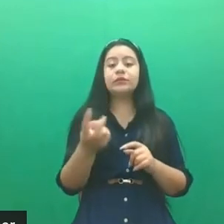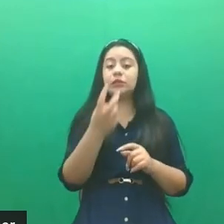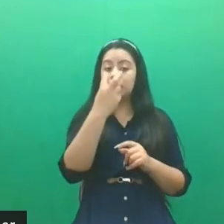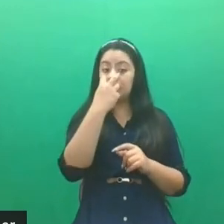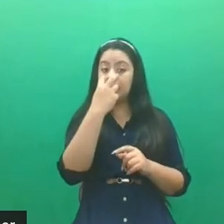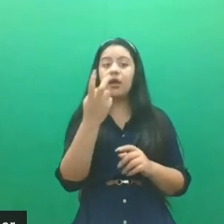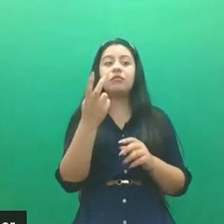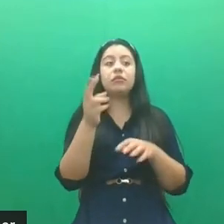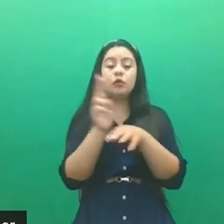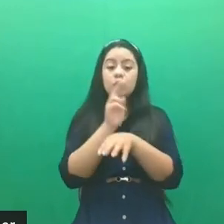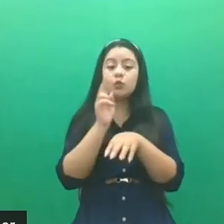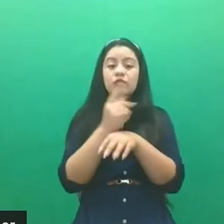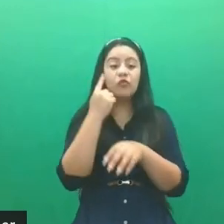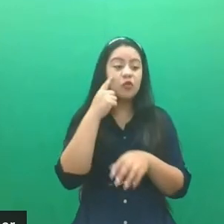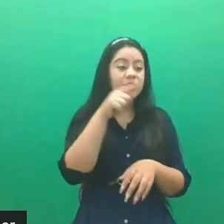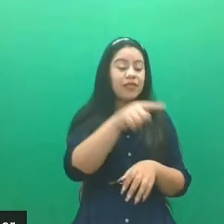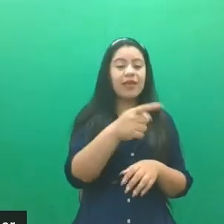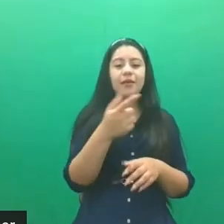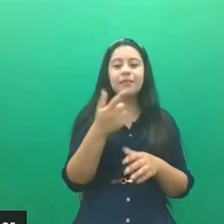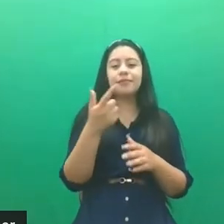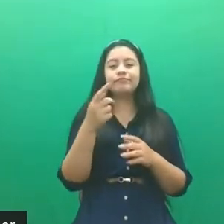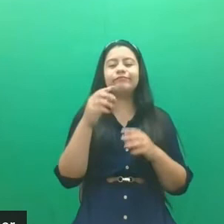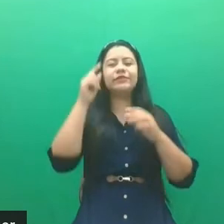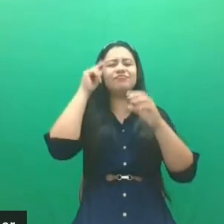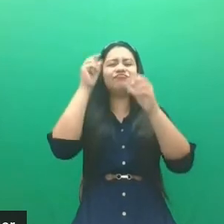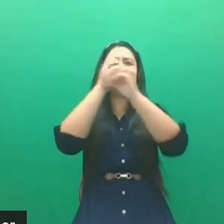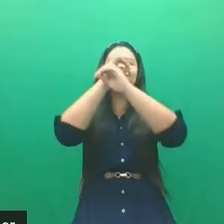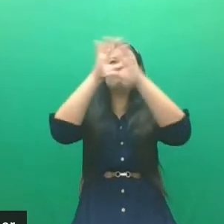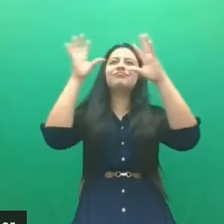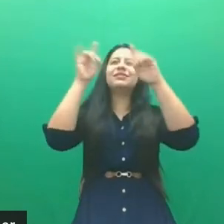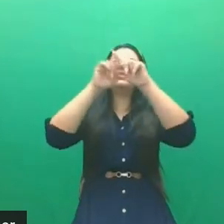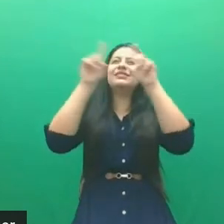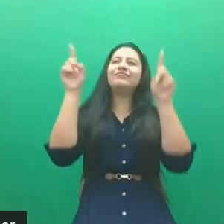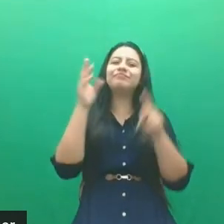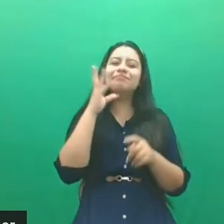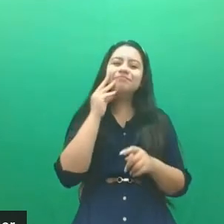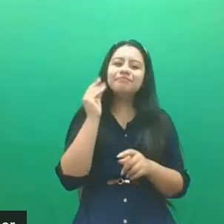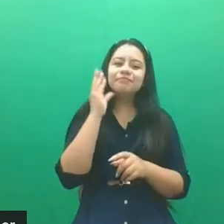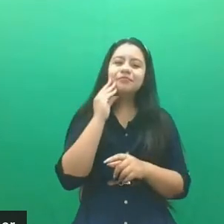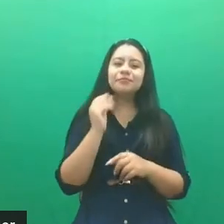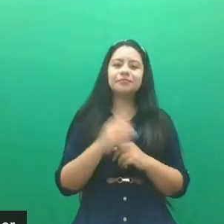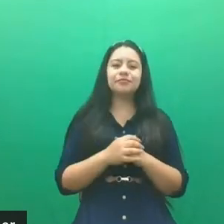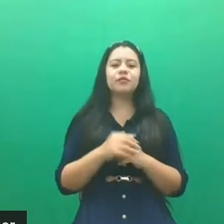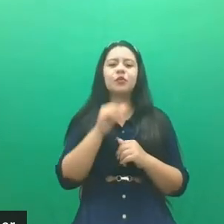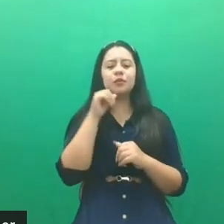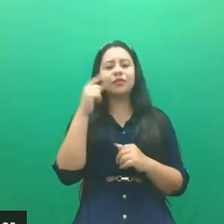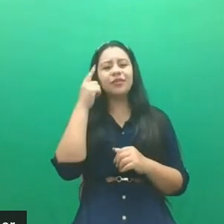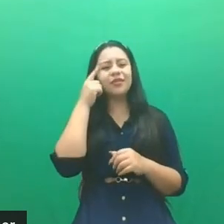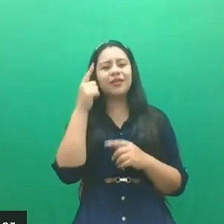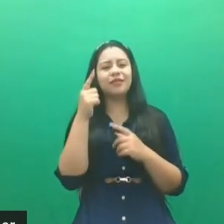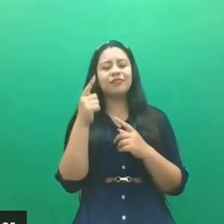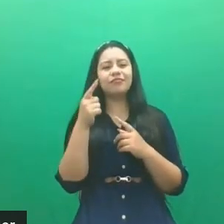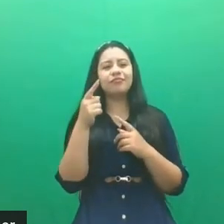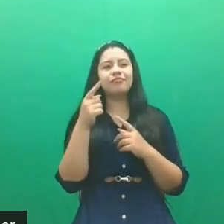opportunities. Just really imagining a different experience. Don't think of the tech as the only